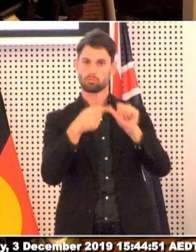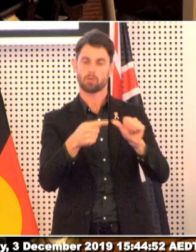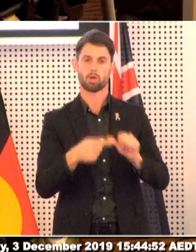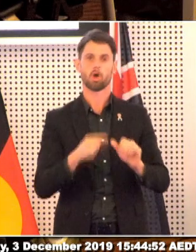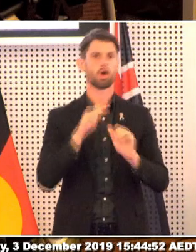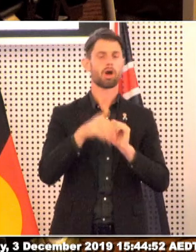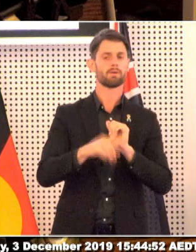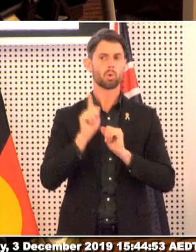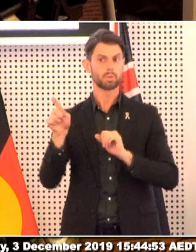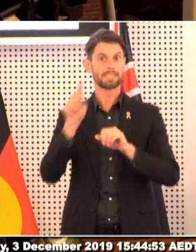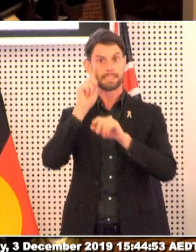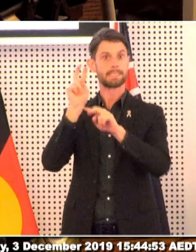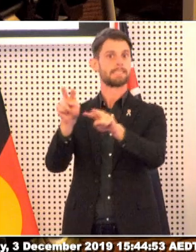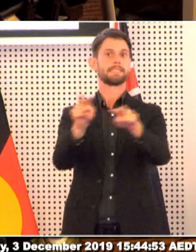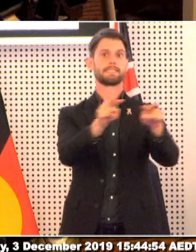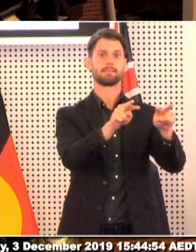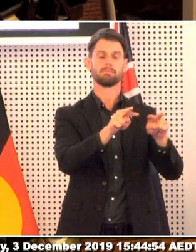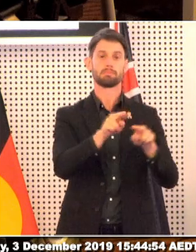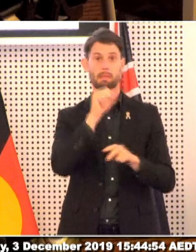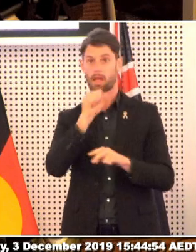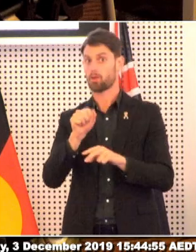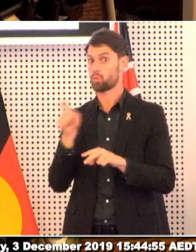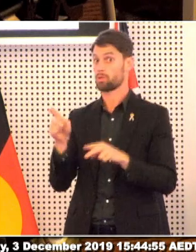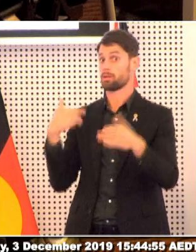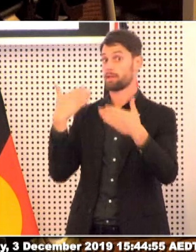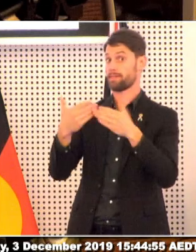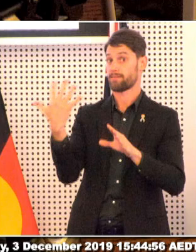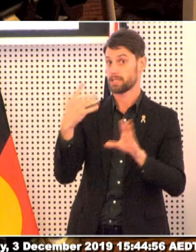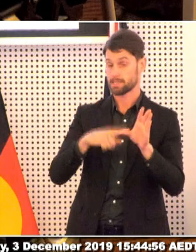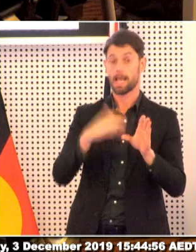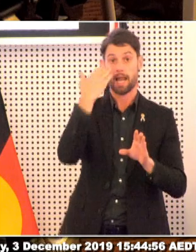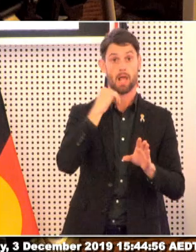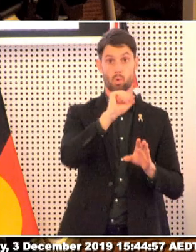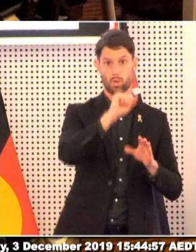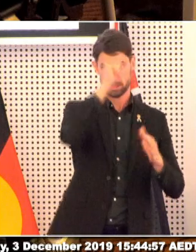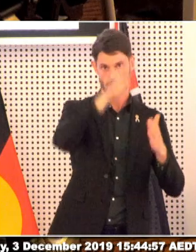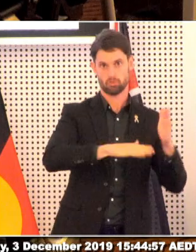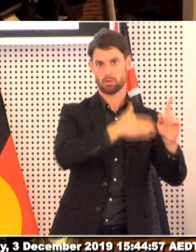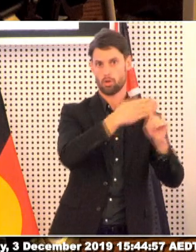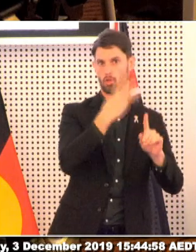respectively over 15 and three years. So I want to just run through a few of them.